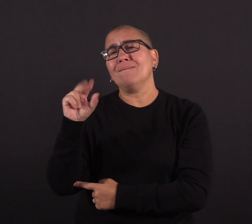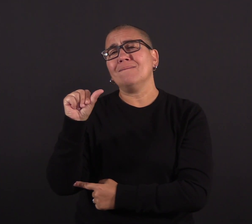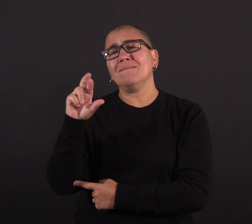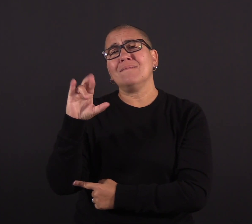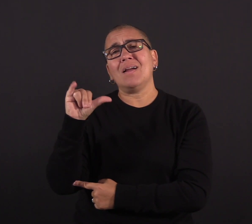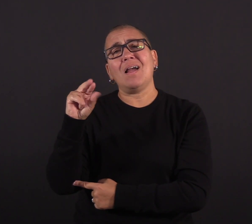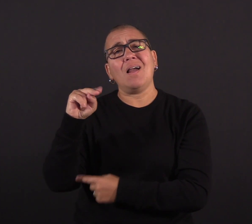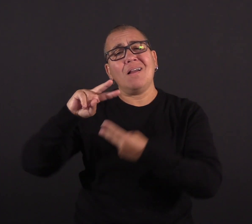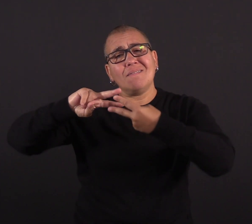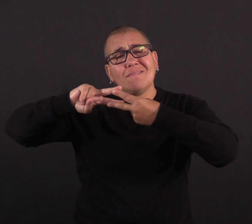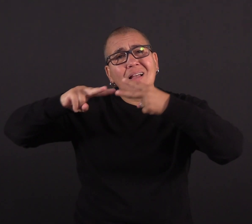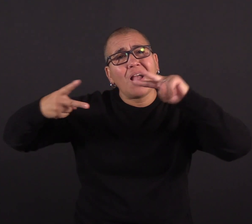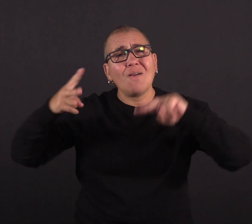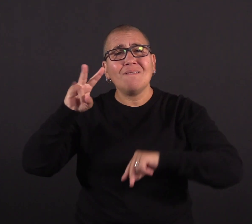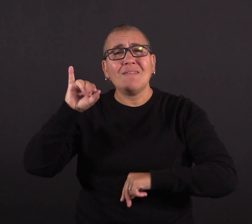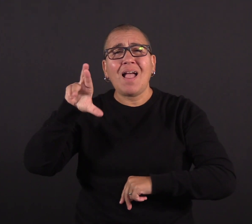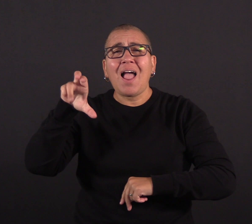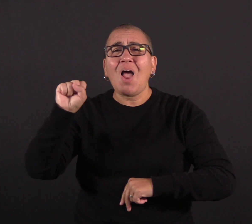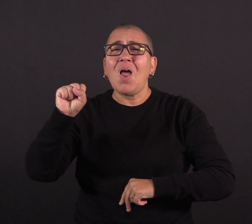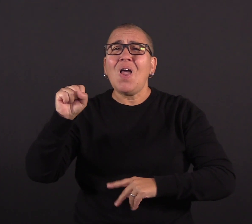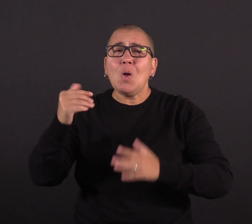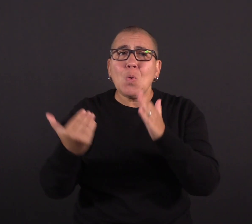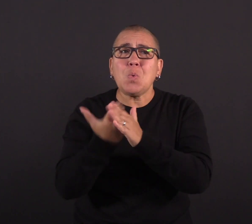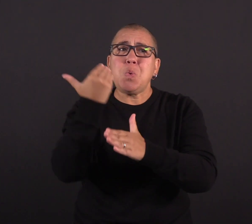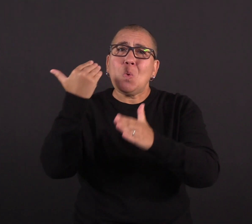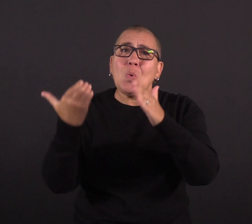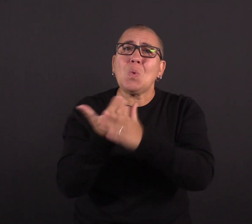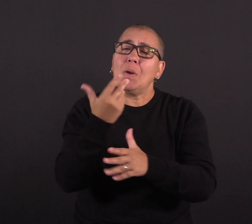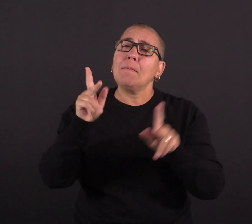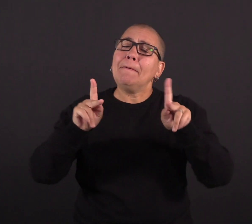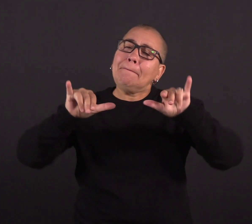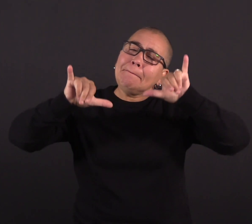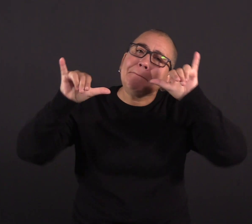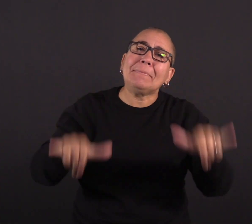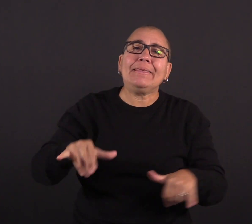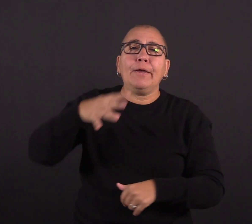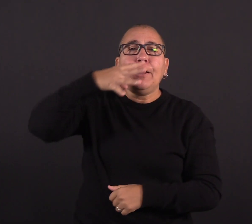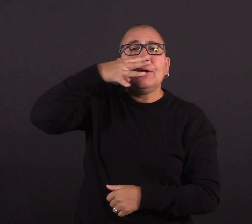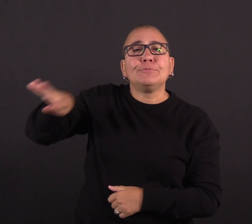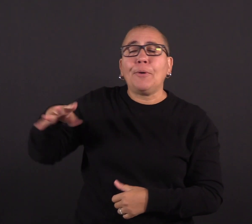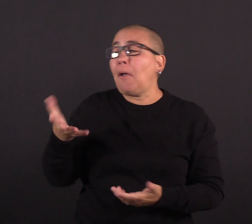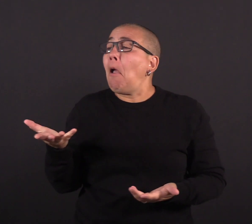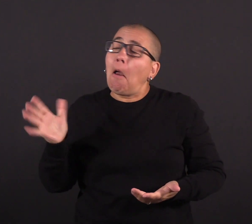“We’re living in a bit of a fantasy world where we’re pretending Covid is not relevant,” Birx